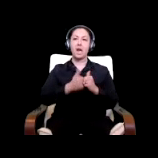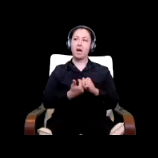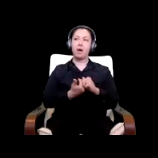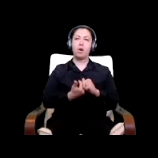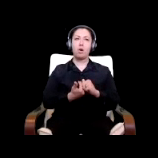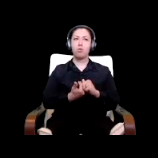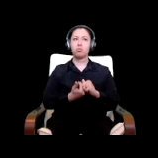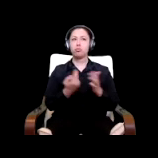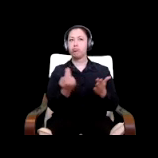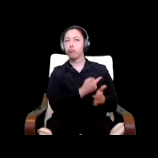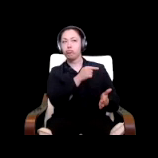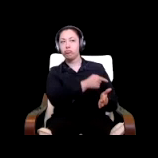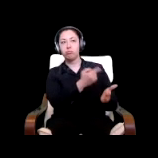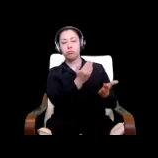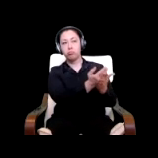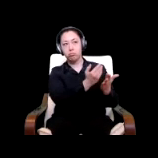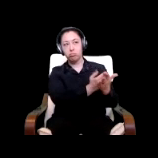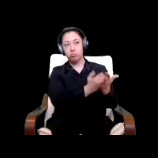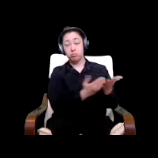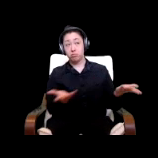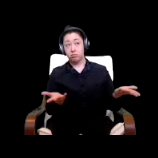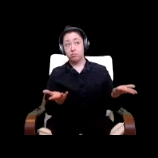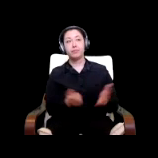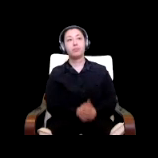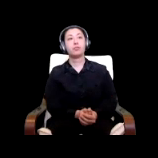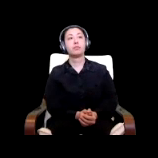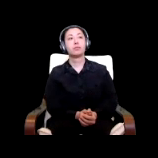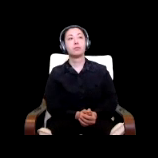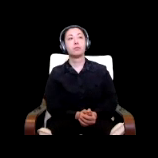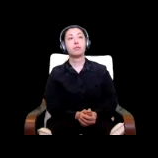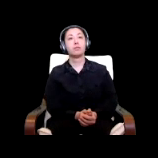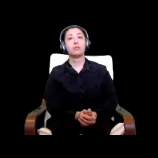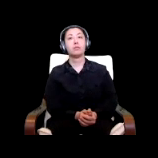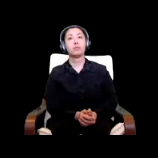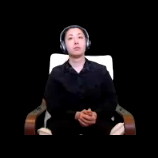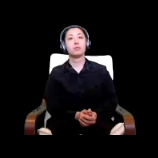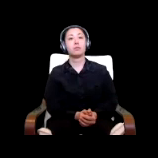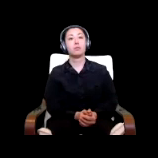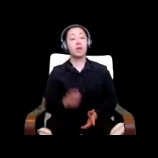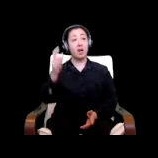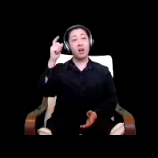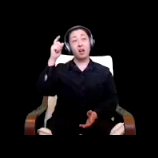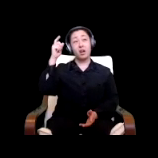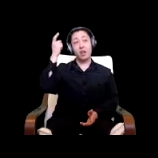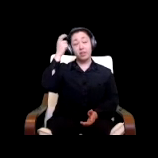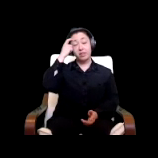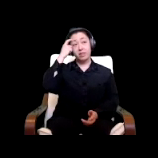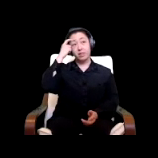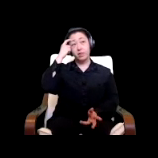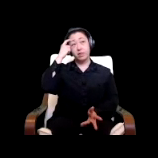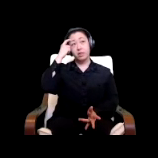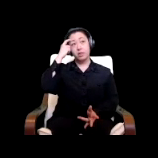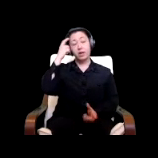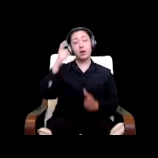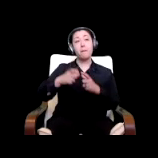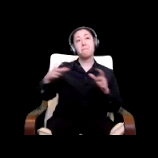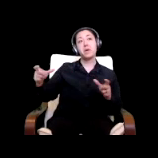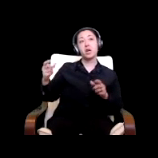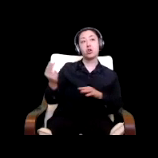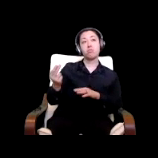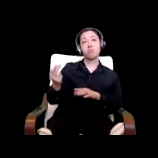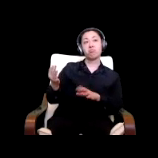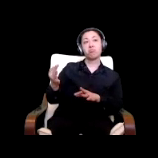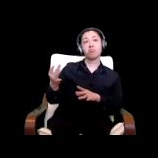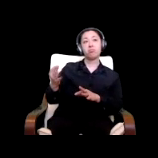be used in practice. So, I think a big use of this is to use it to learn about CHARGE